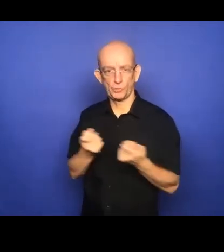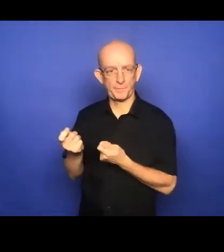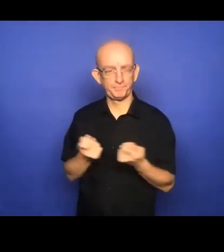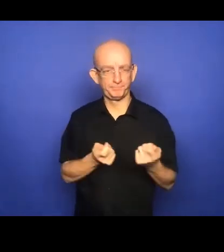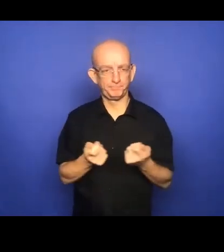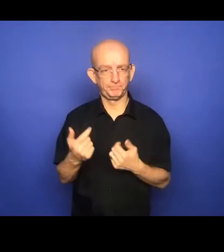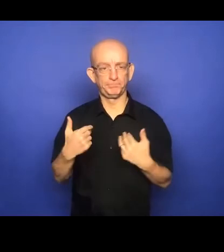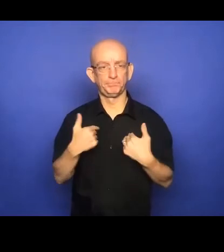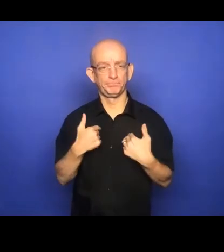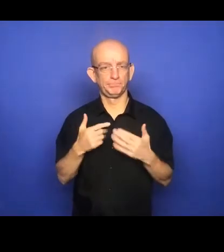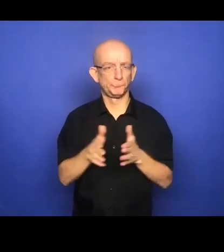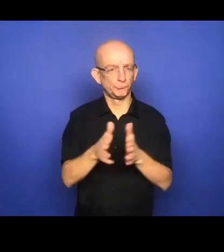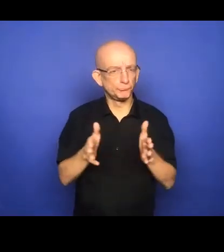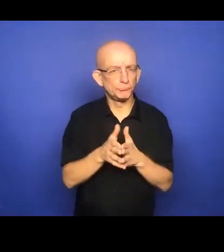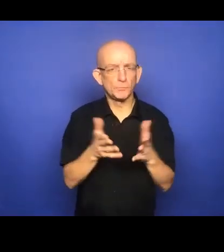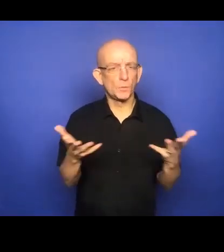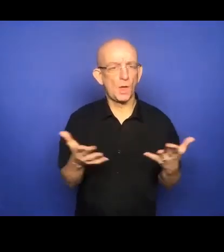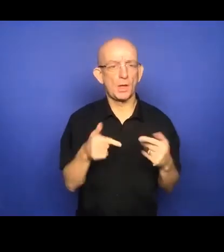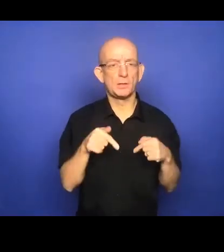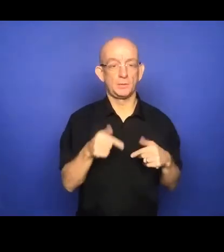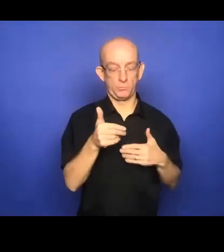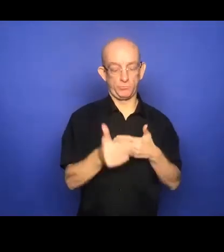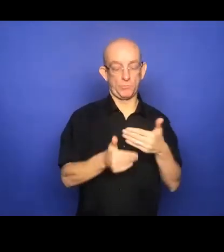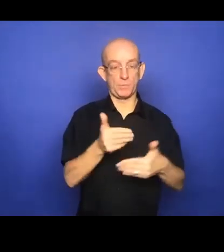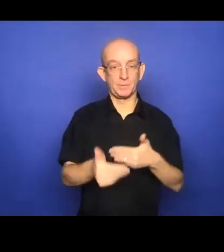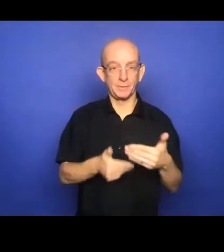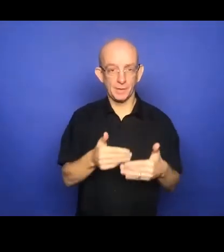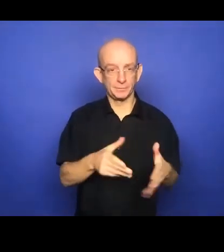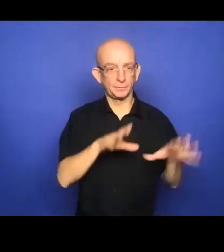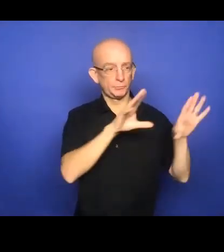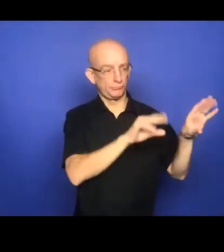Thank you very much, Mr. Chair. I am going to discuss the process ever